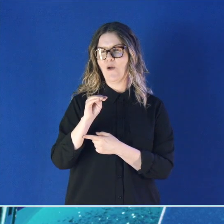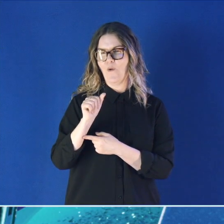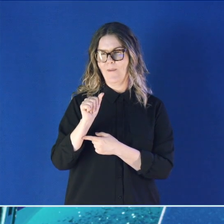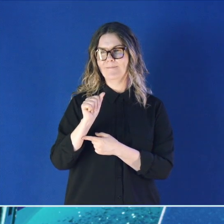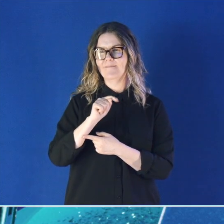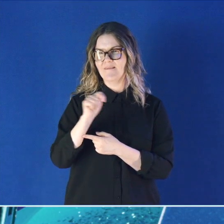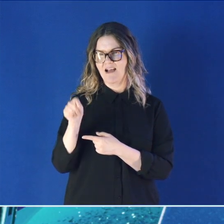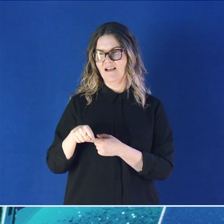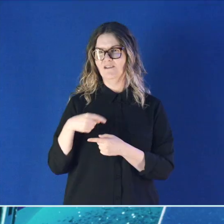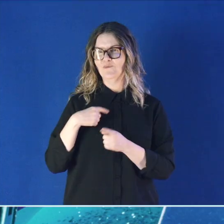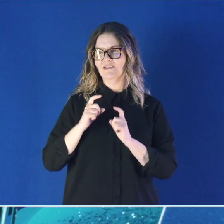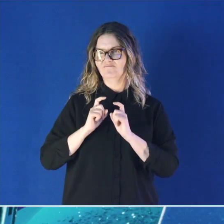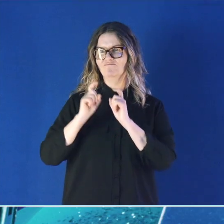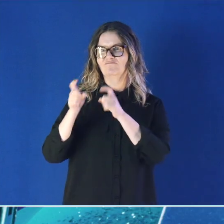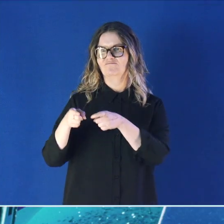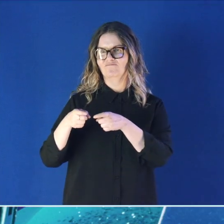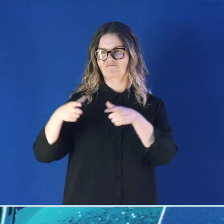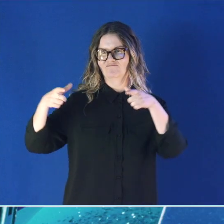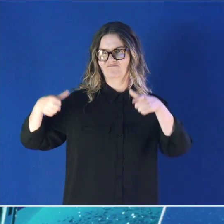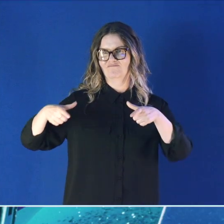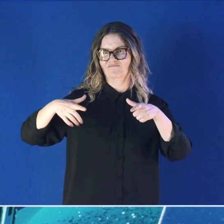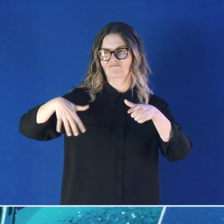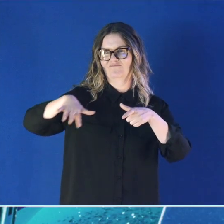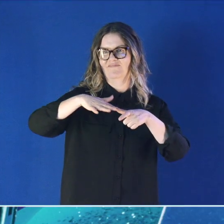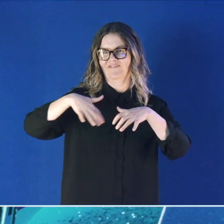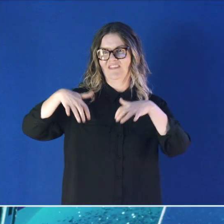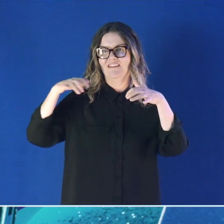But please come out. Amazing.